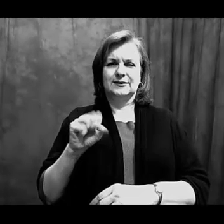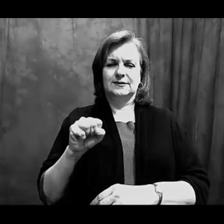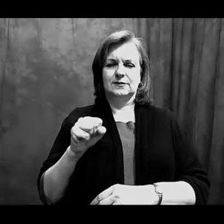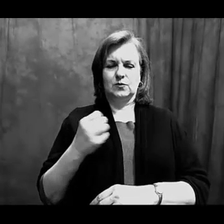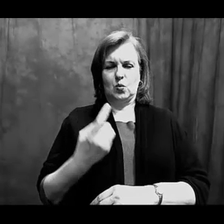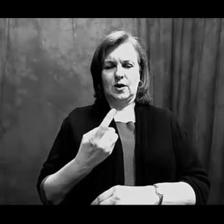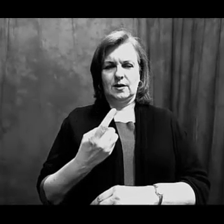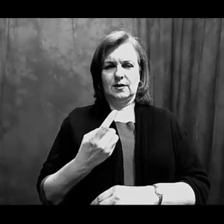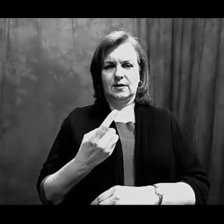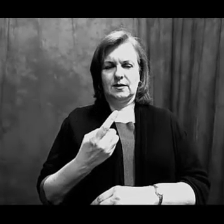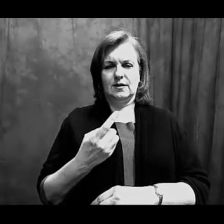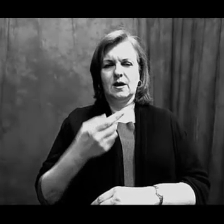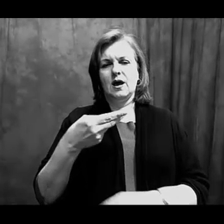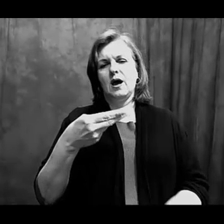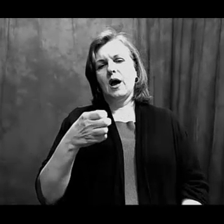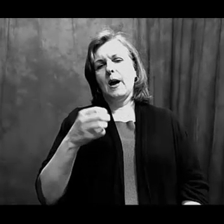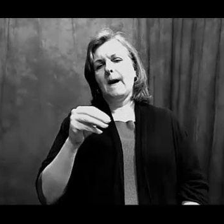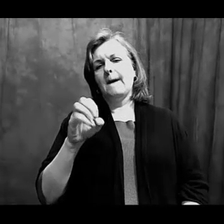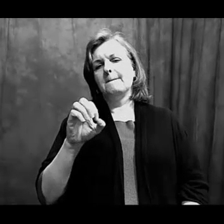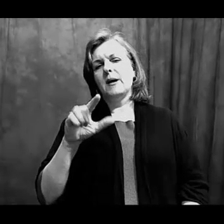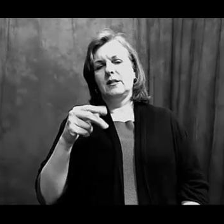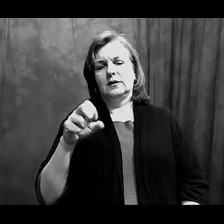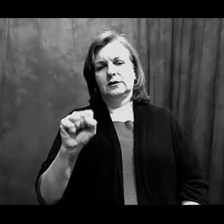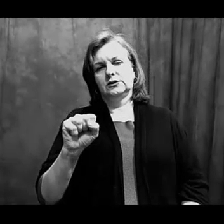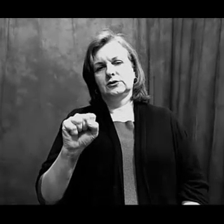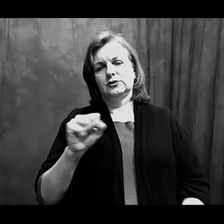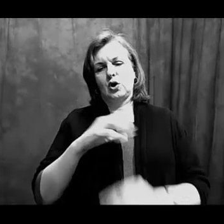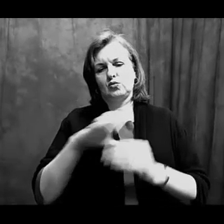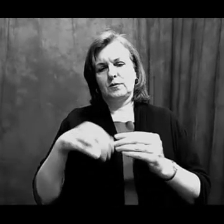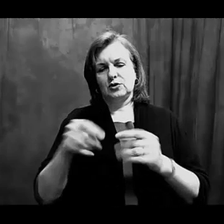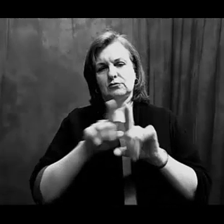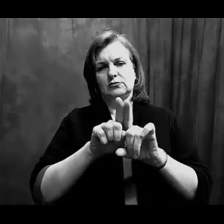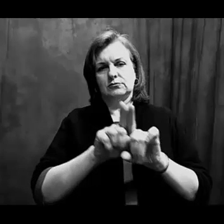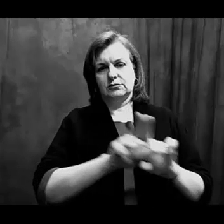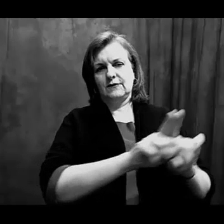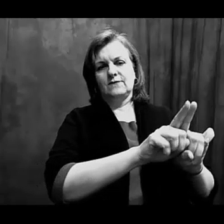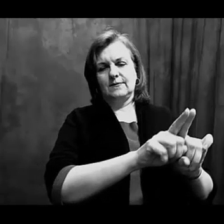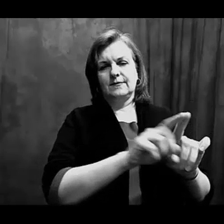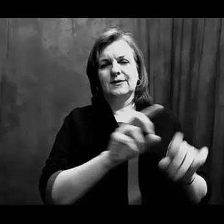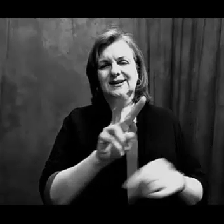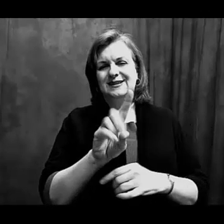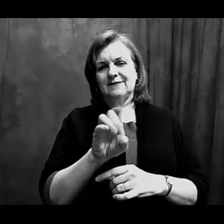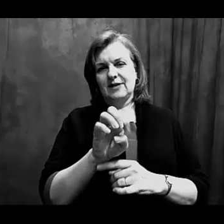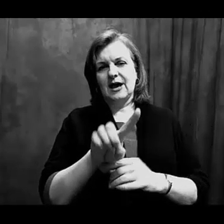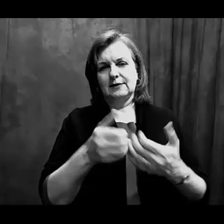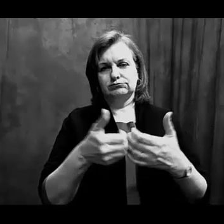homologous chromosomes